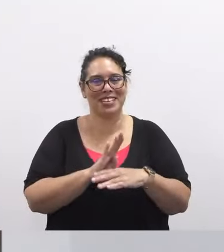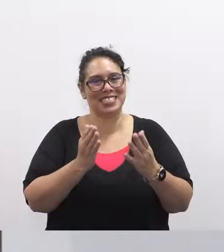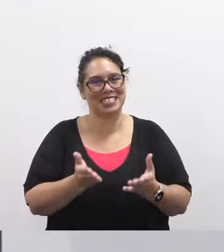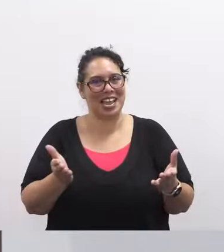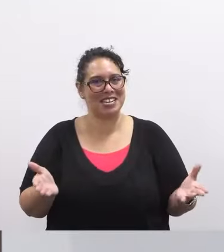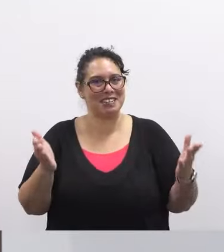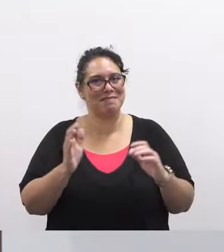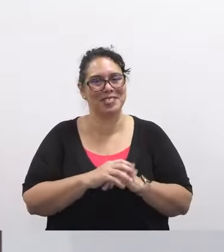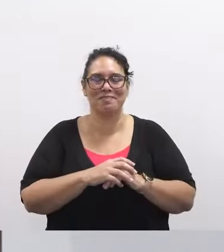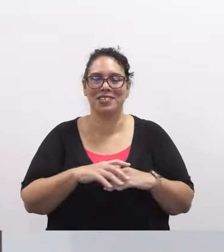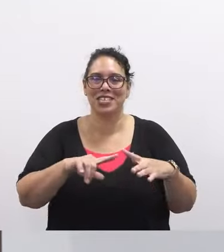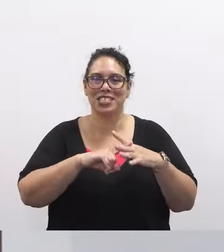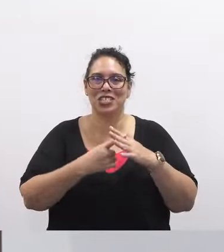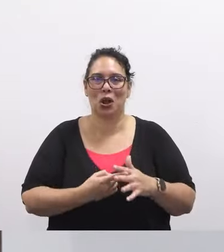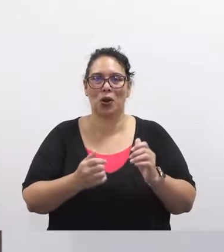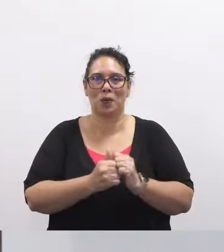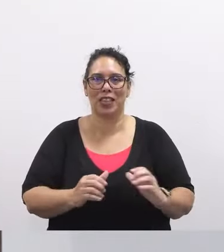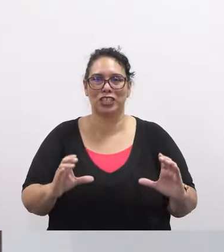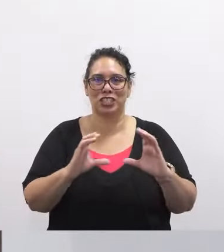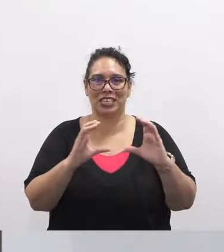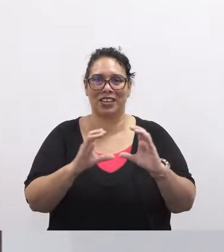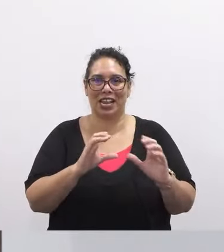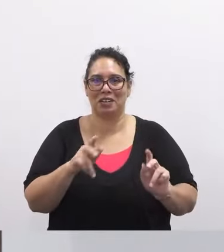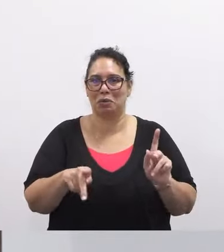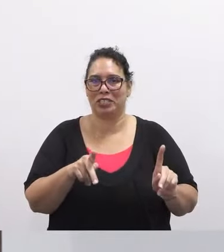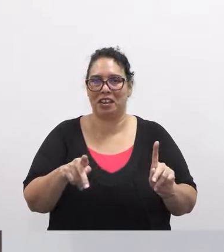and we'll start with our certificate personnel report.